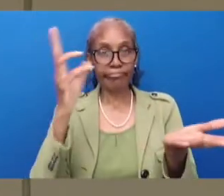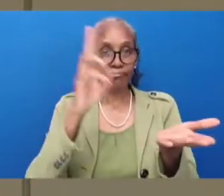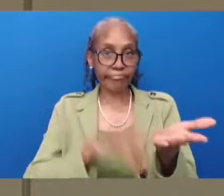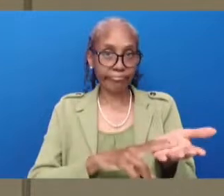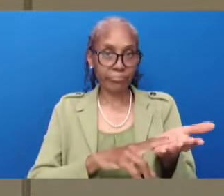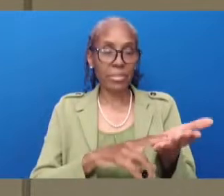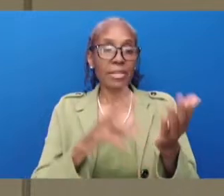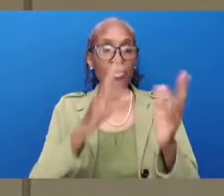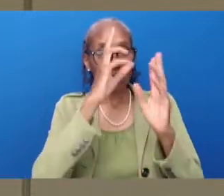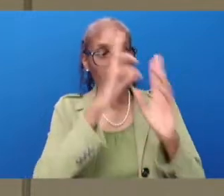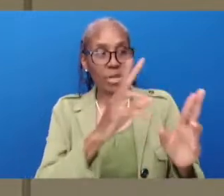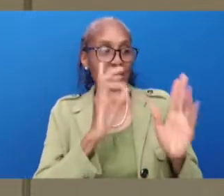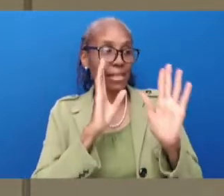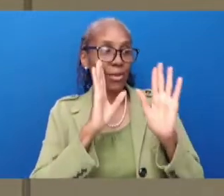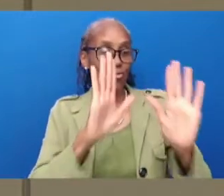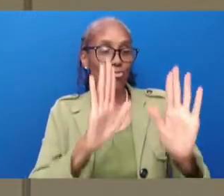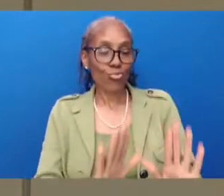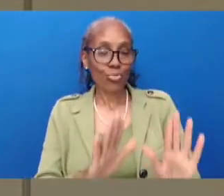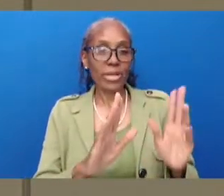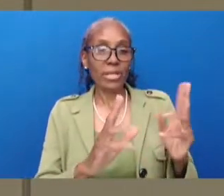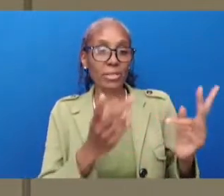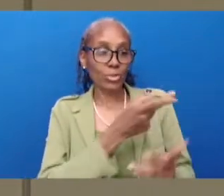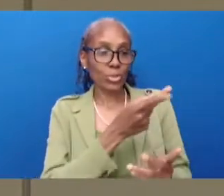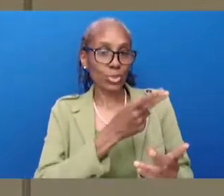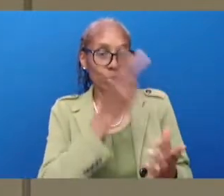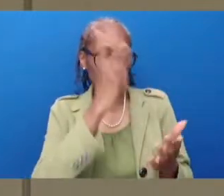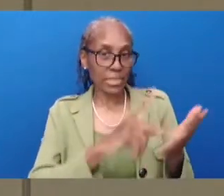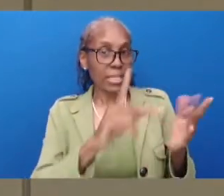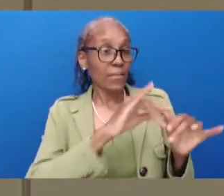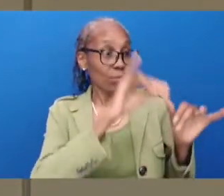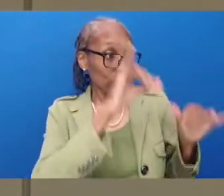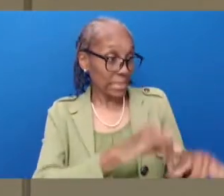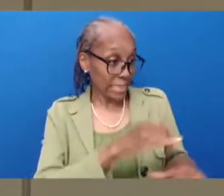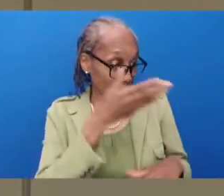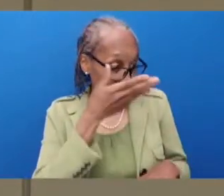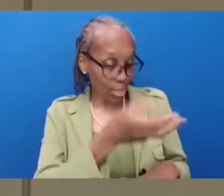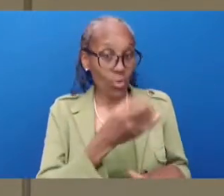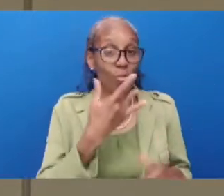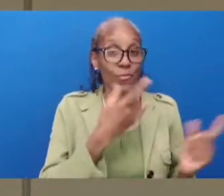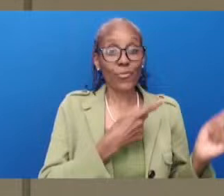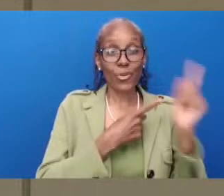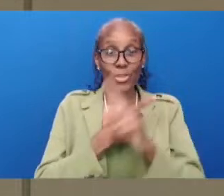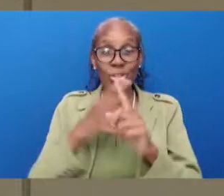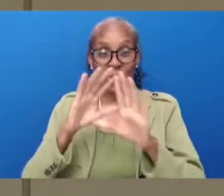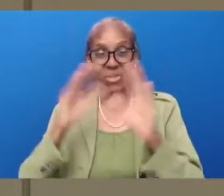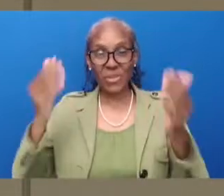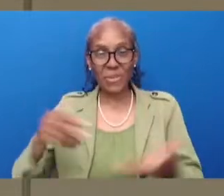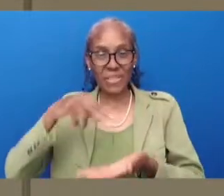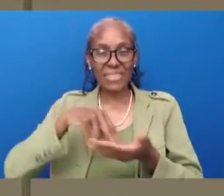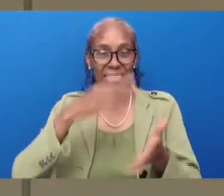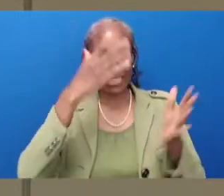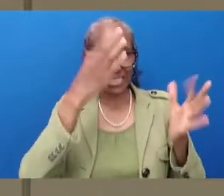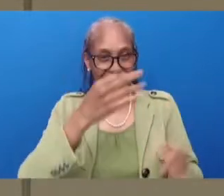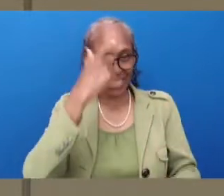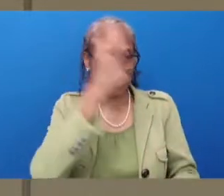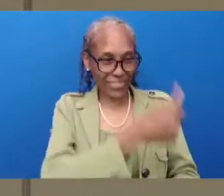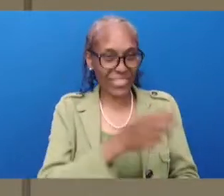COMMISSIONERS WEEK PROCLAMATION, TO HONOR OUR FANTASTIC CLERKS,